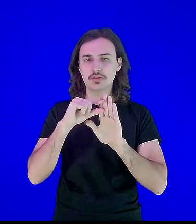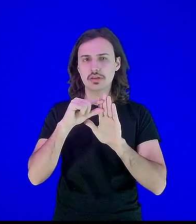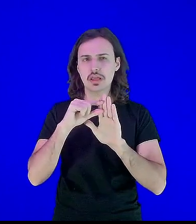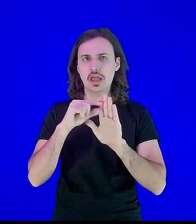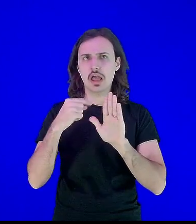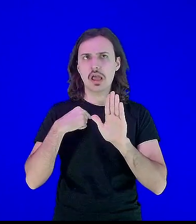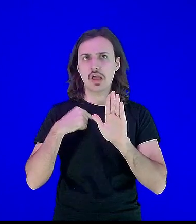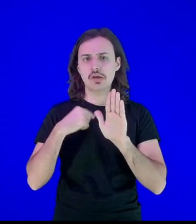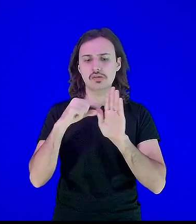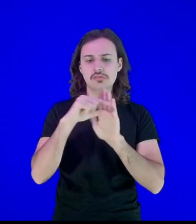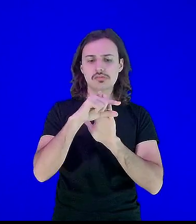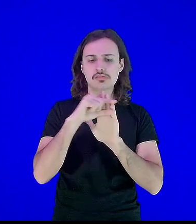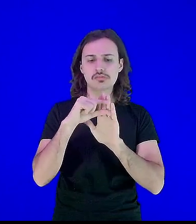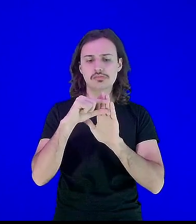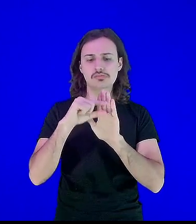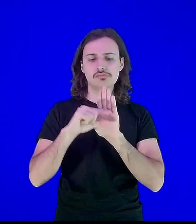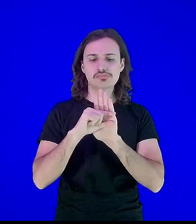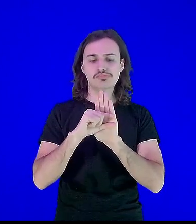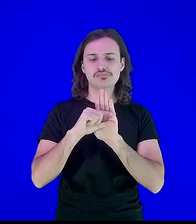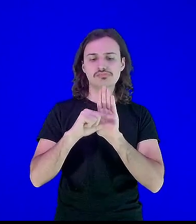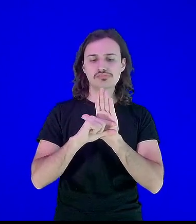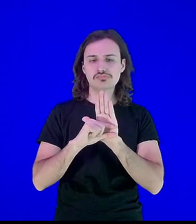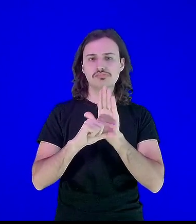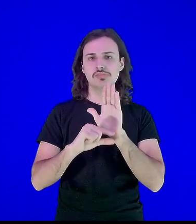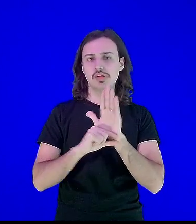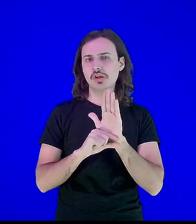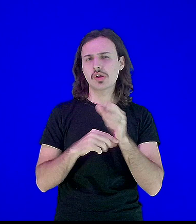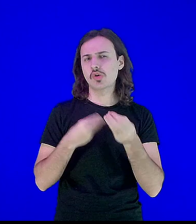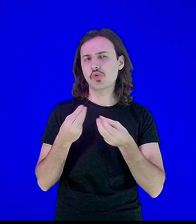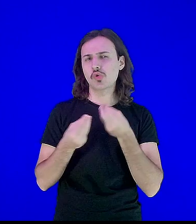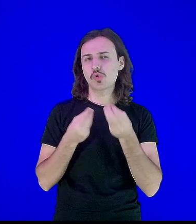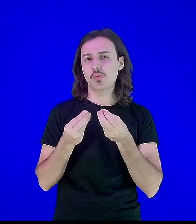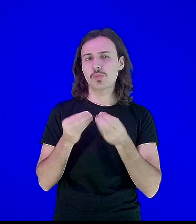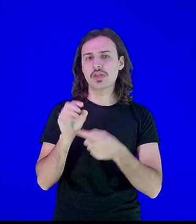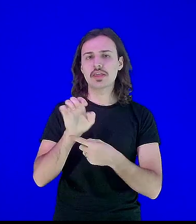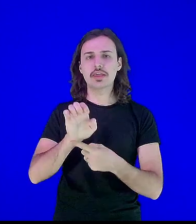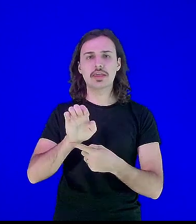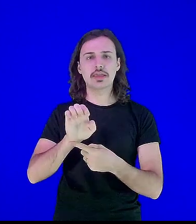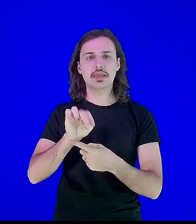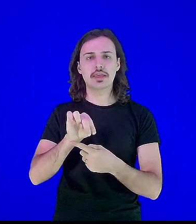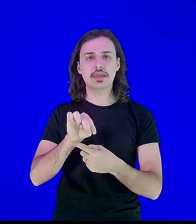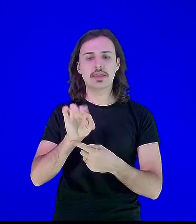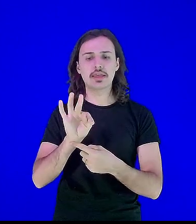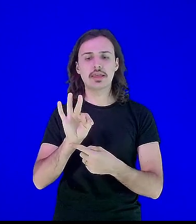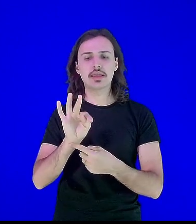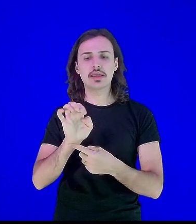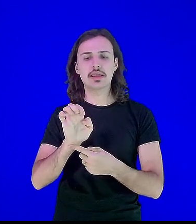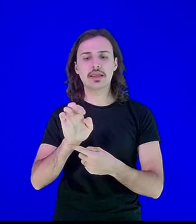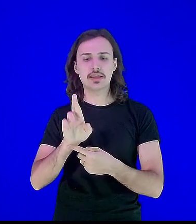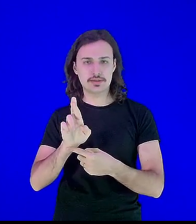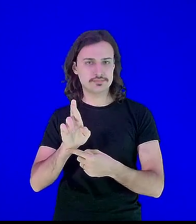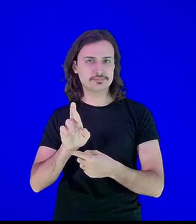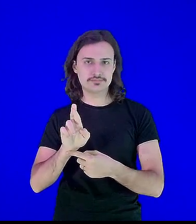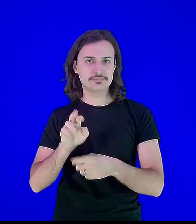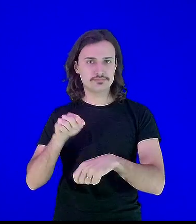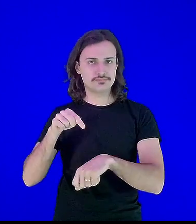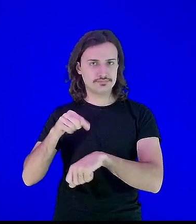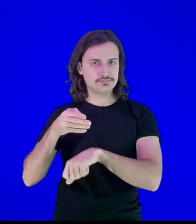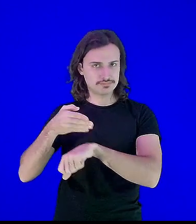I can hit "return", for Mac, or "enter" for Windows and, voilà, I am in the second line